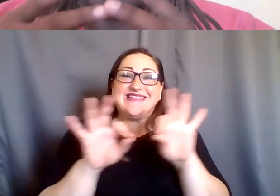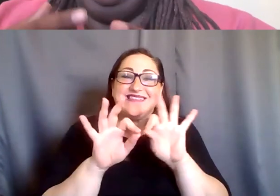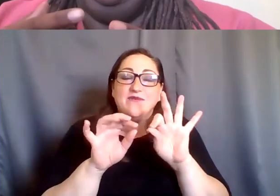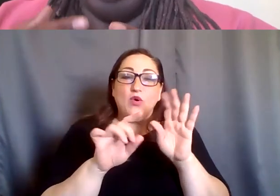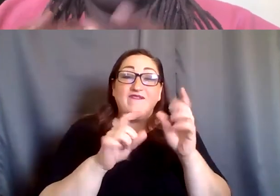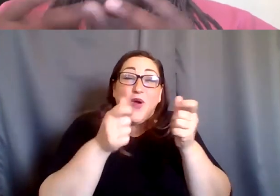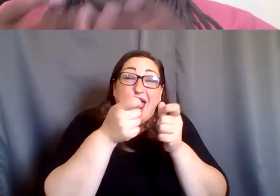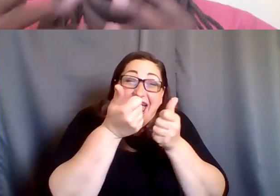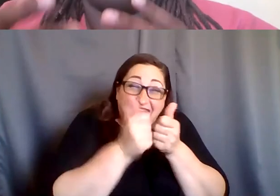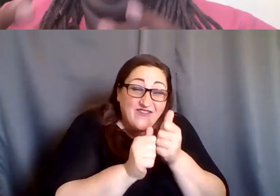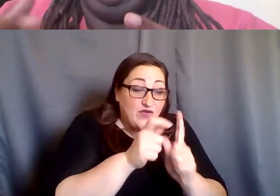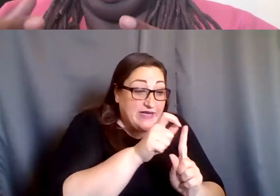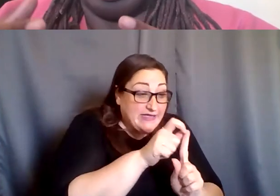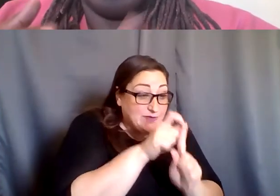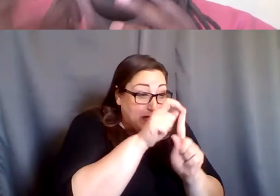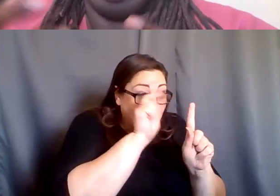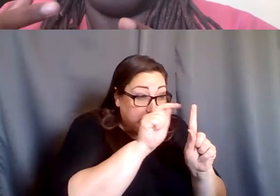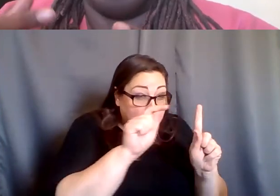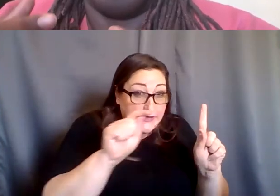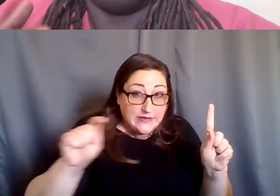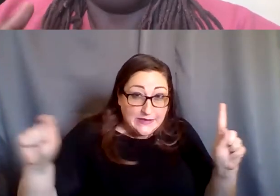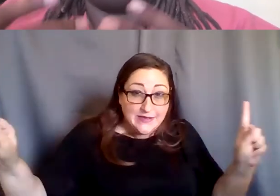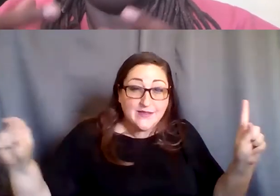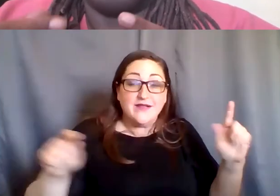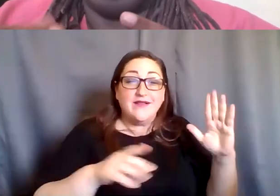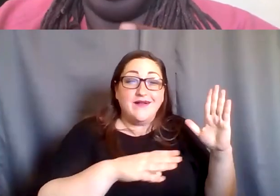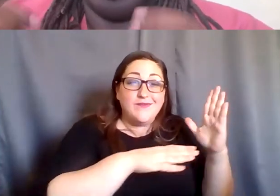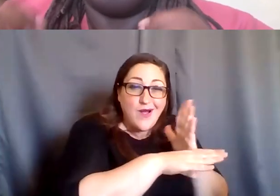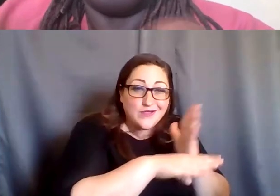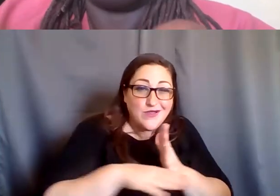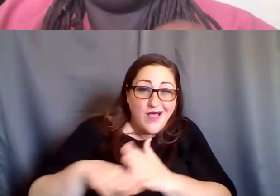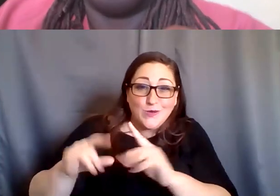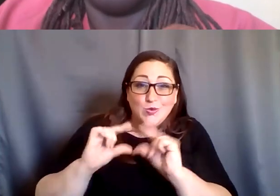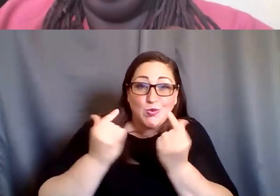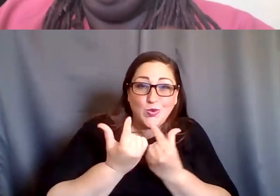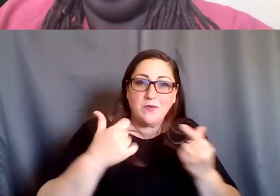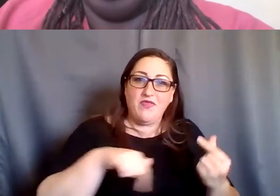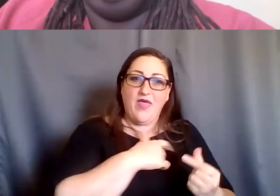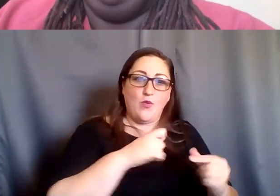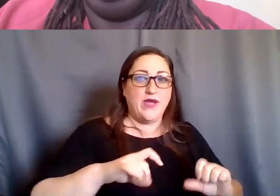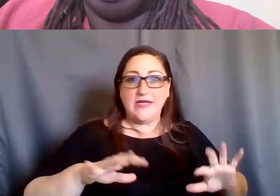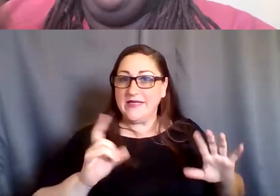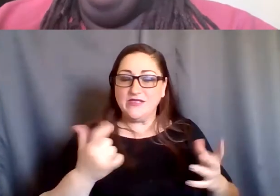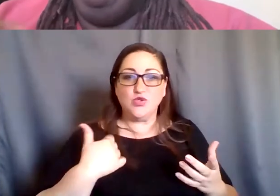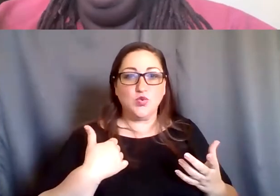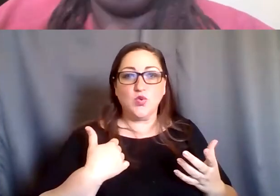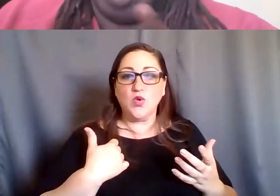making all their content accessible, making sure that disability people are in leadership roles so we're not thought of as add-on on or nice to have